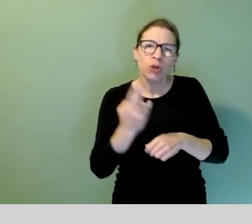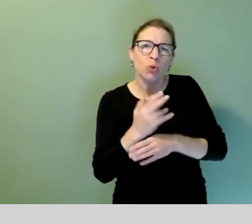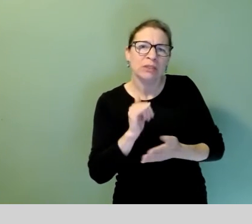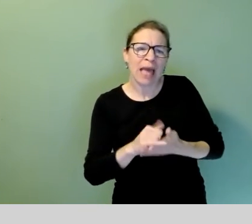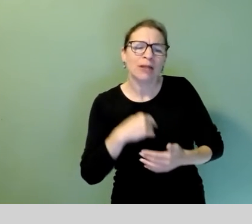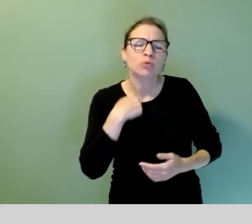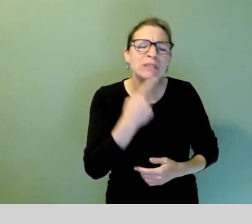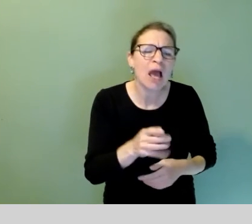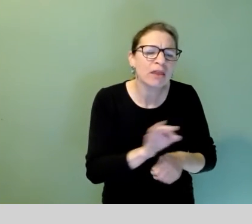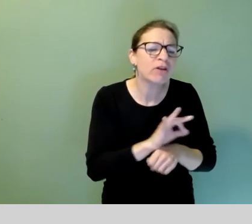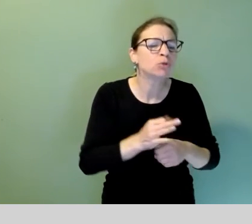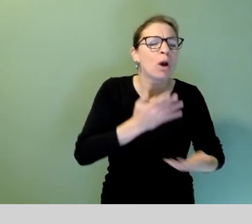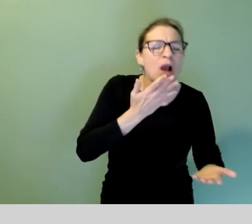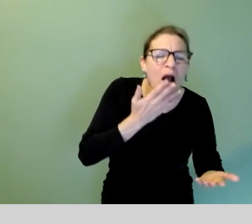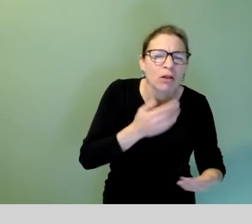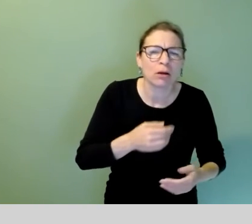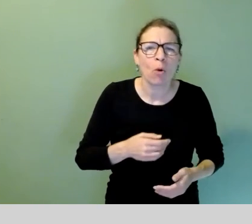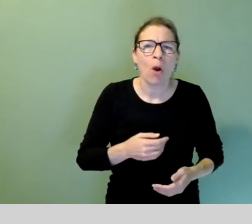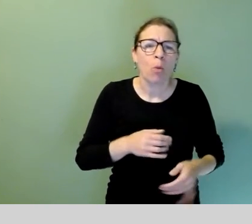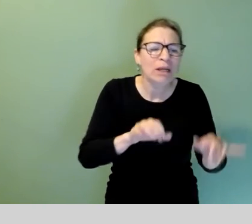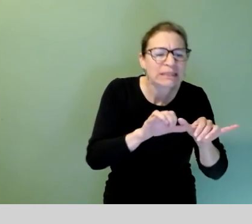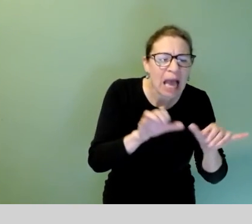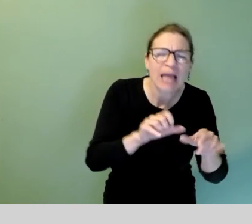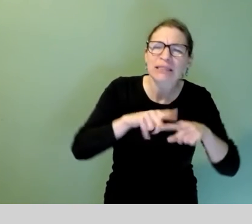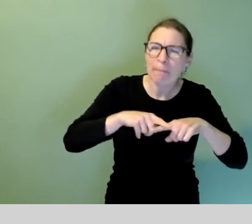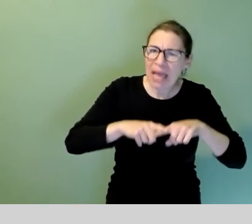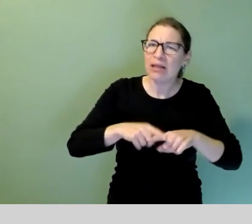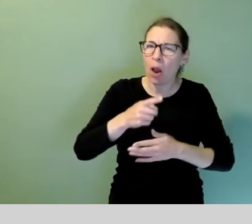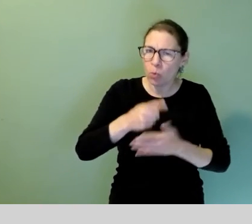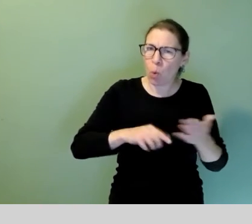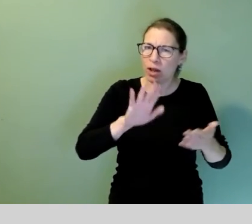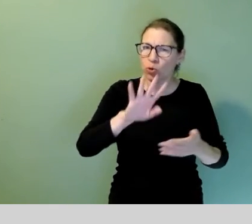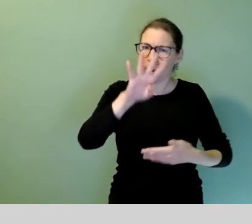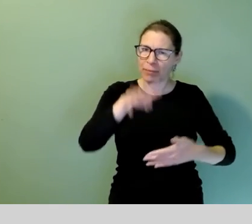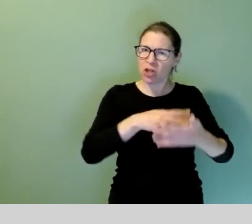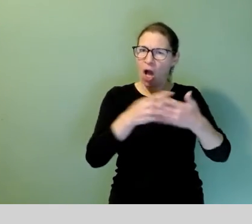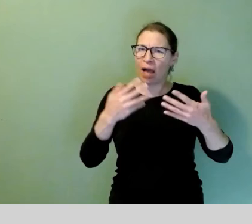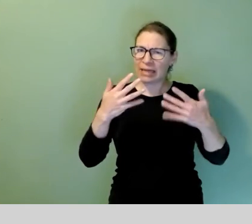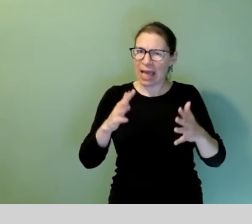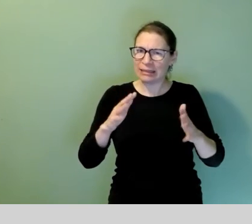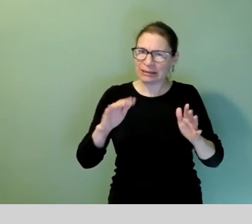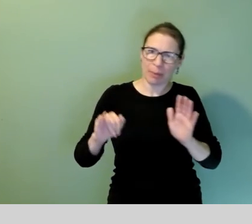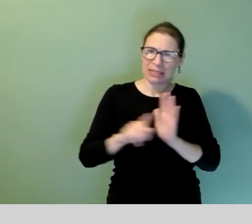what the size should be and so on depending on the type of plot exact that you're specifying and the parameters your specifying.